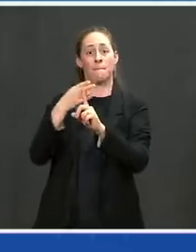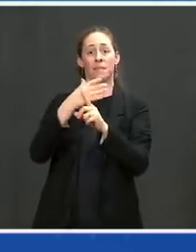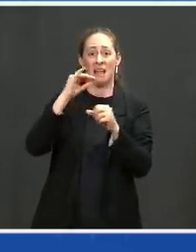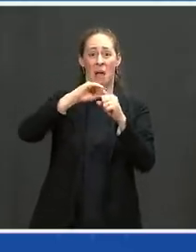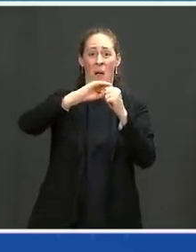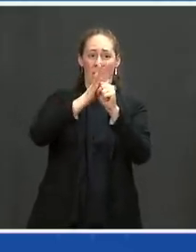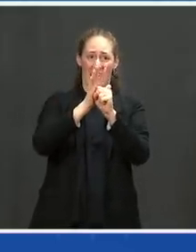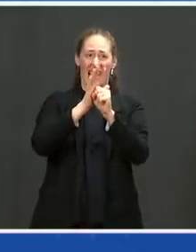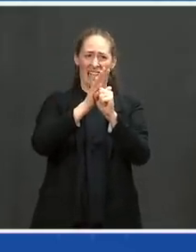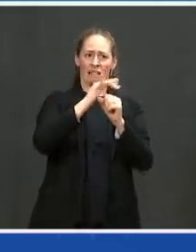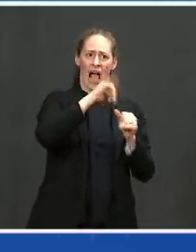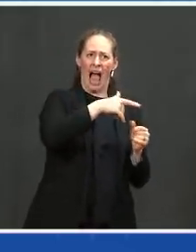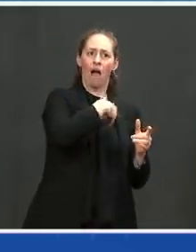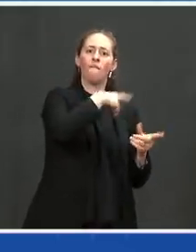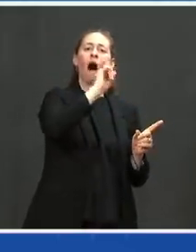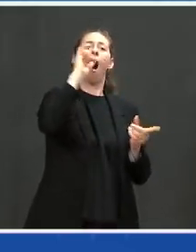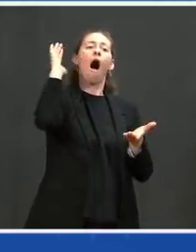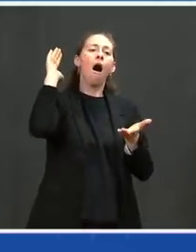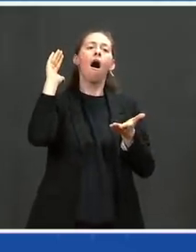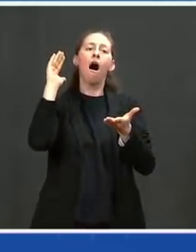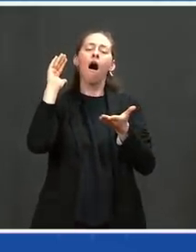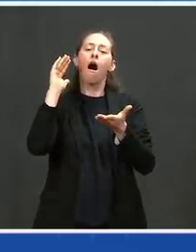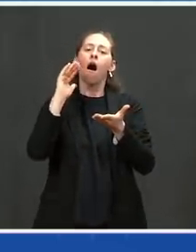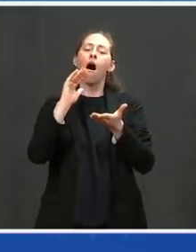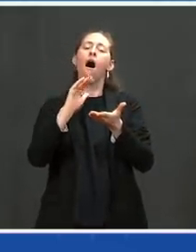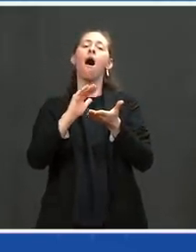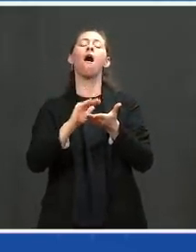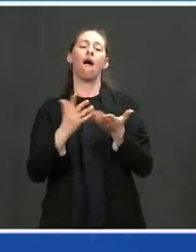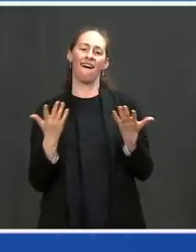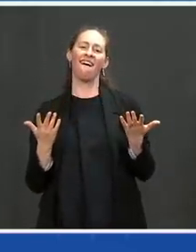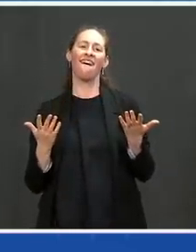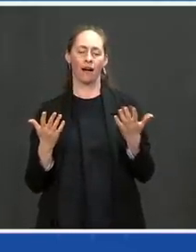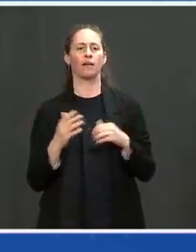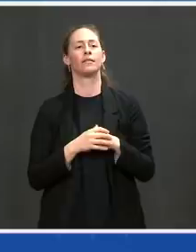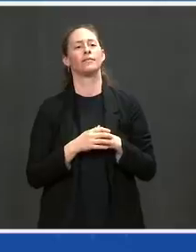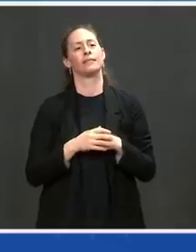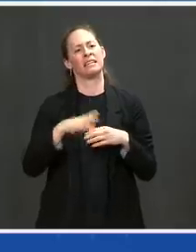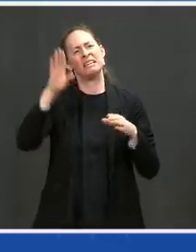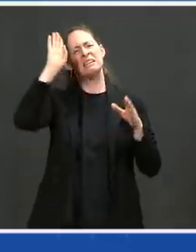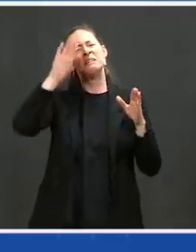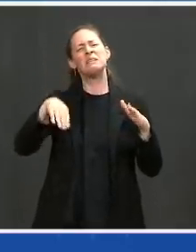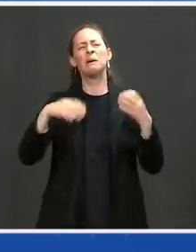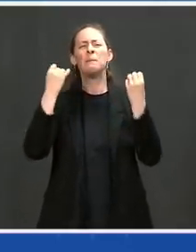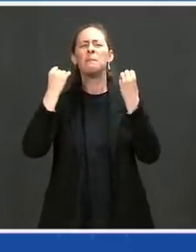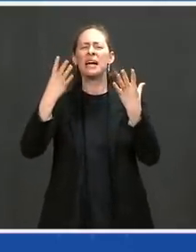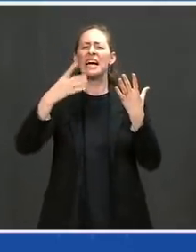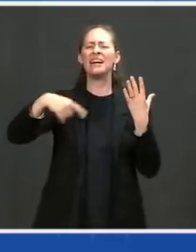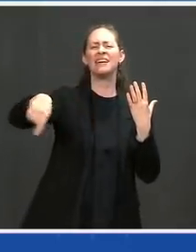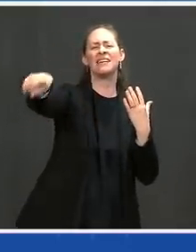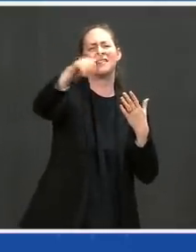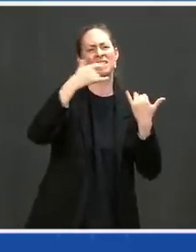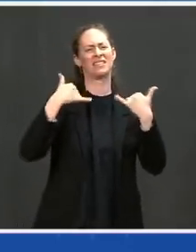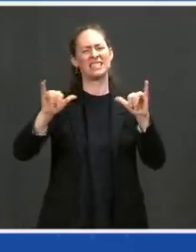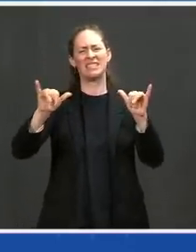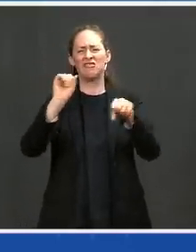So there are still too many Americans out of work, too many families hurting, and we still have a lot of work to do.